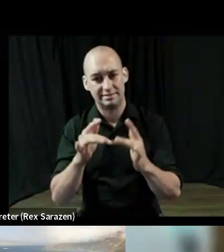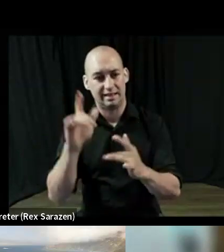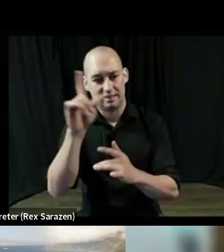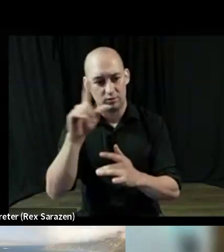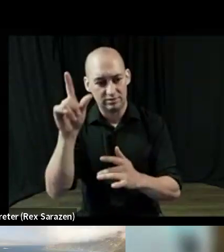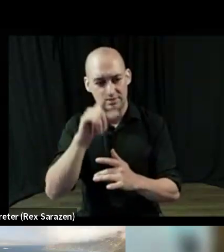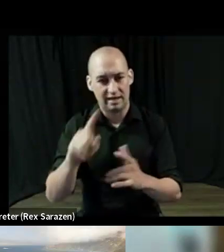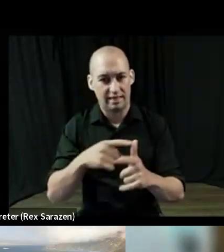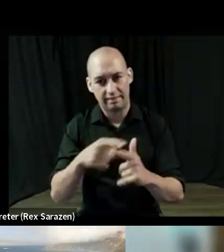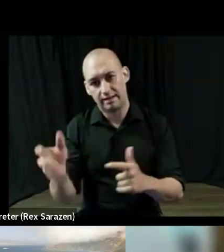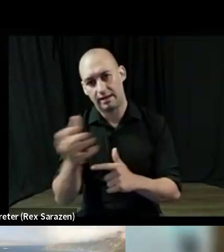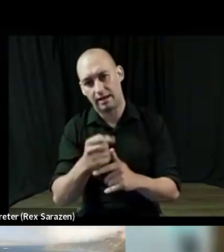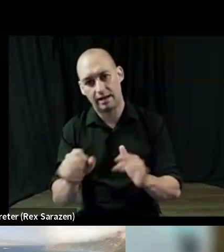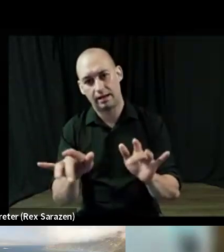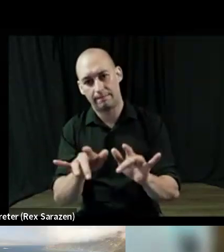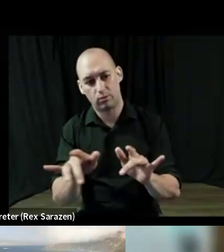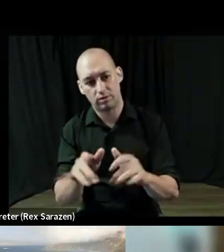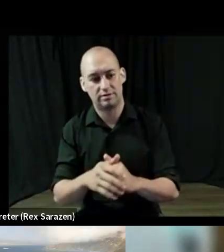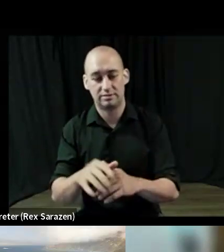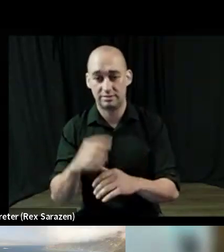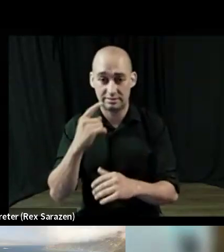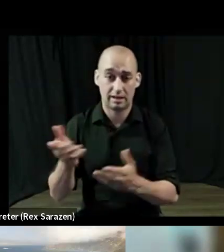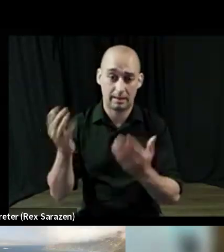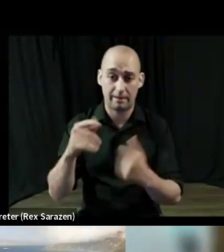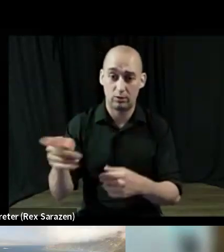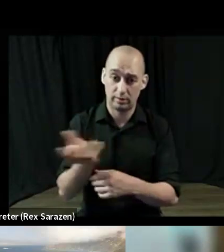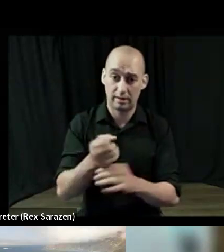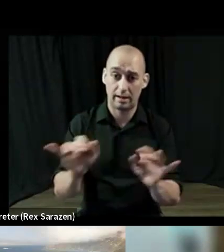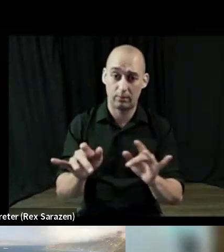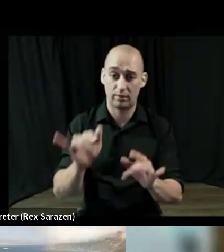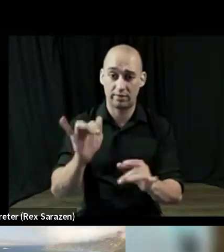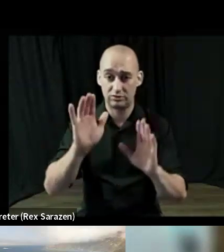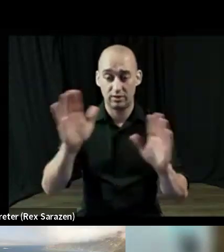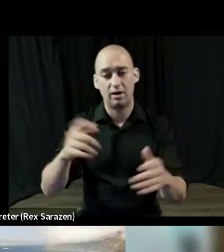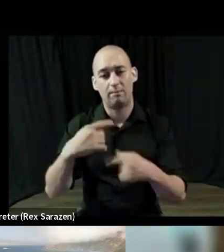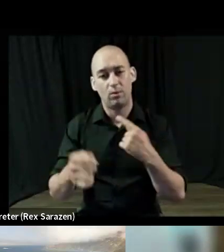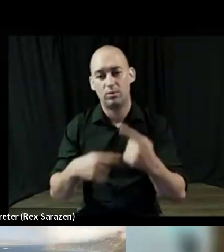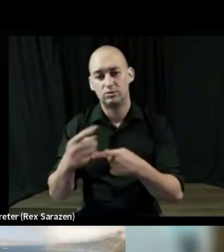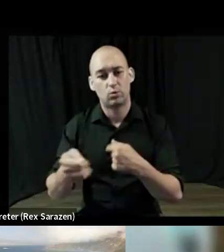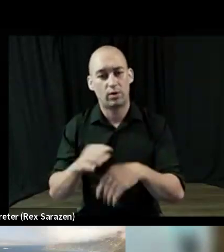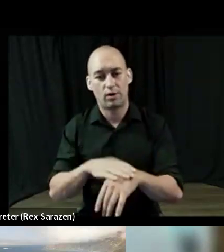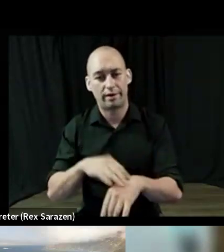getting a computer. So it's really great. But what's going on and what I'm hearing from moms,